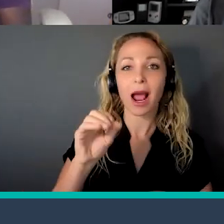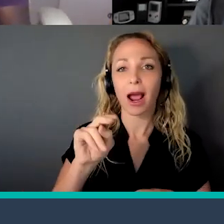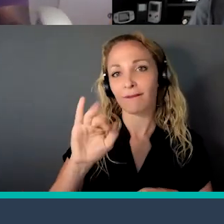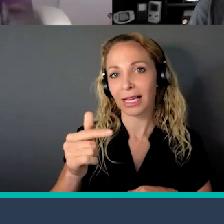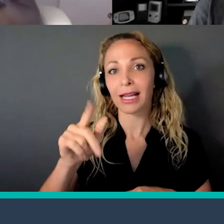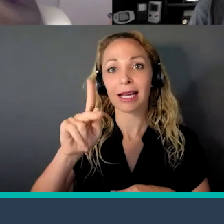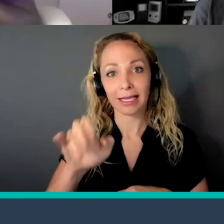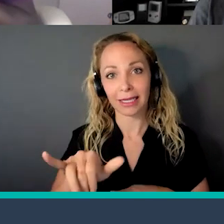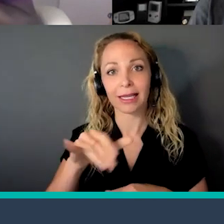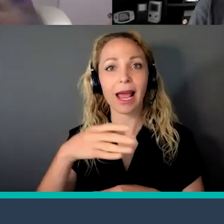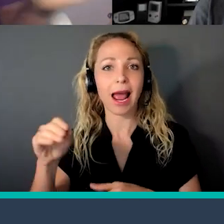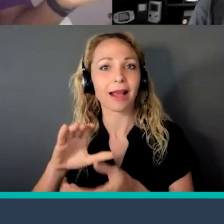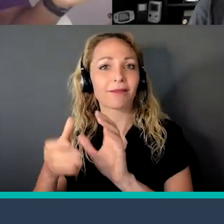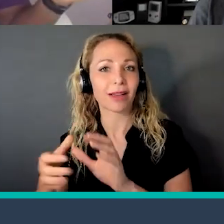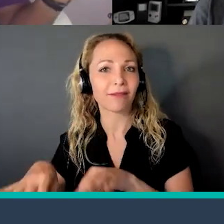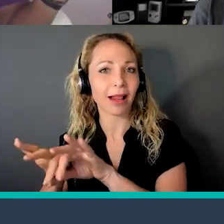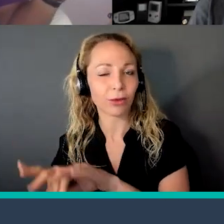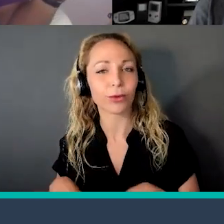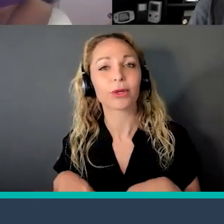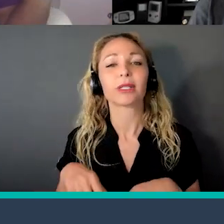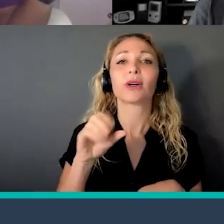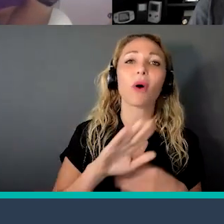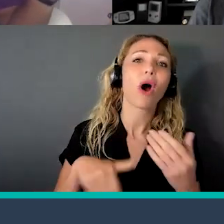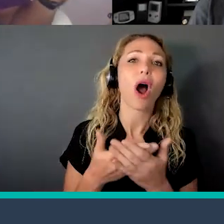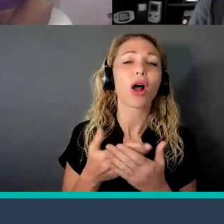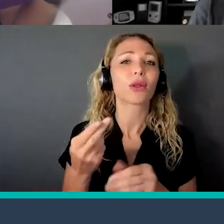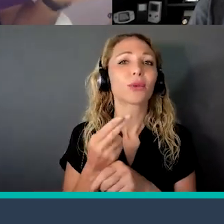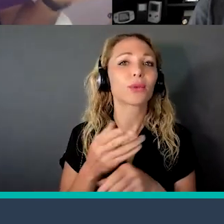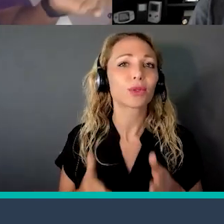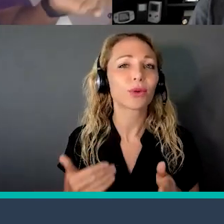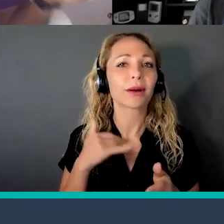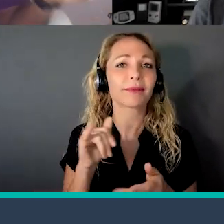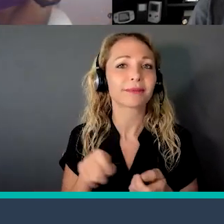ALL OF OUR USERS HAVE THE EXACT SAME KEYS.